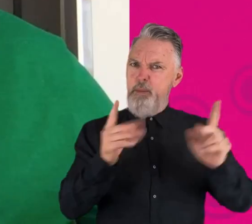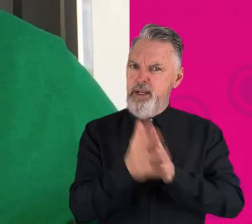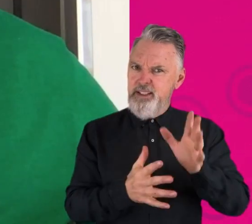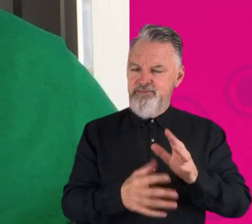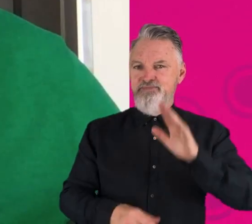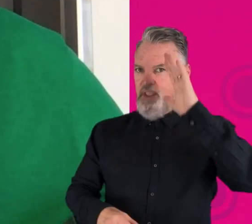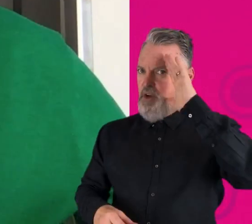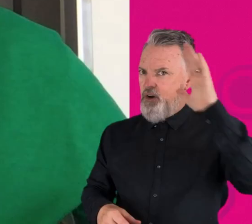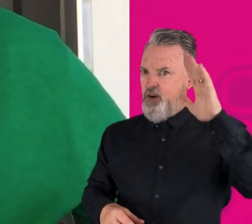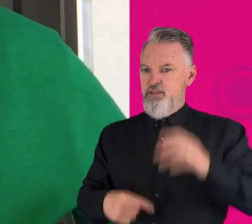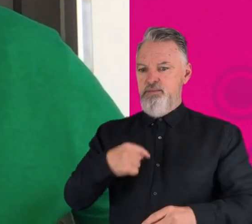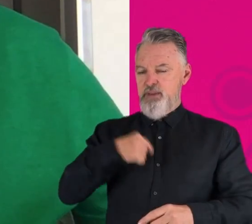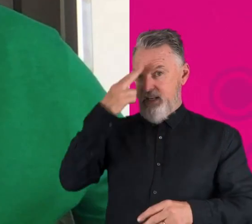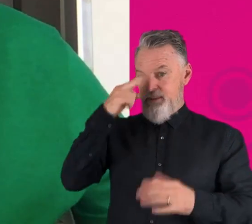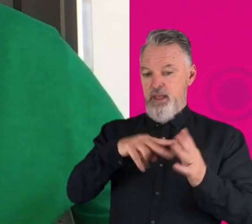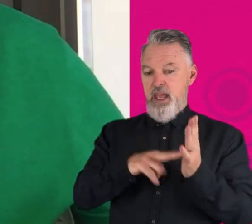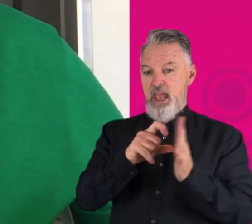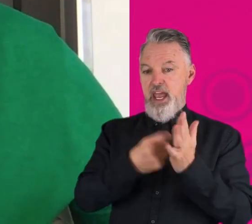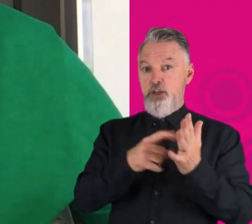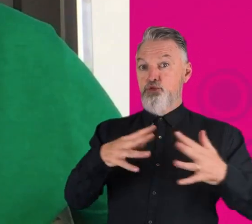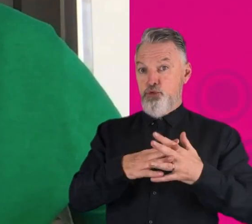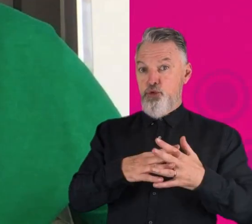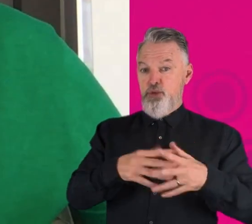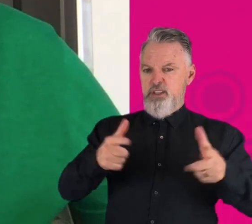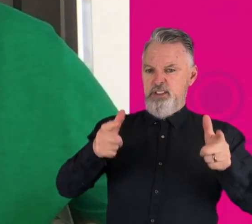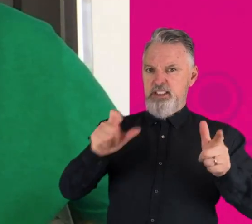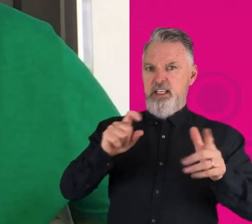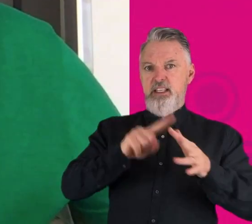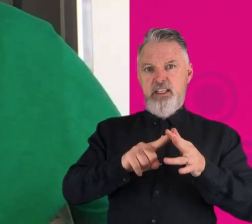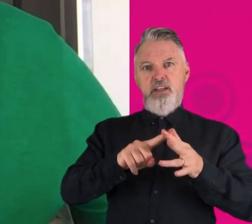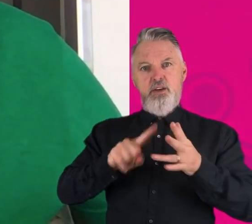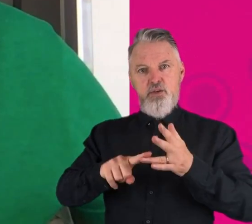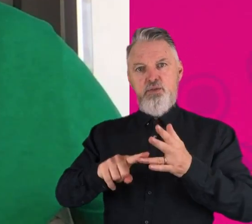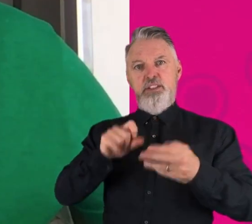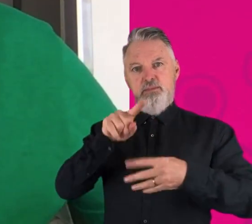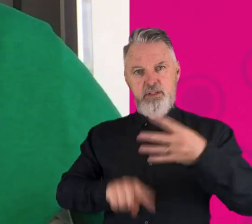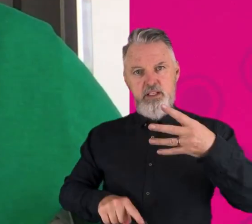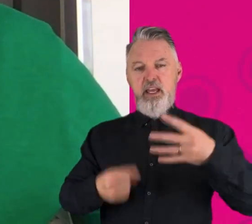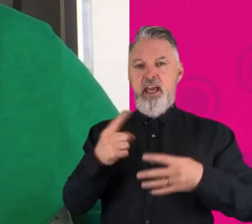Hi there, I'm Andrew Gurza Chief Disability Officer at Handi and a disabled man.